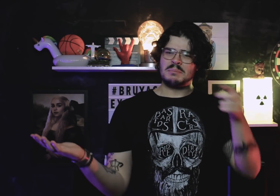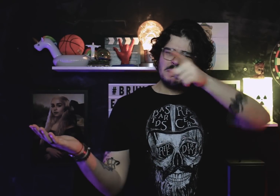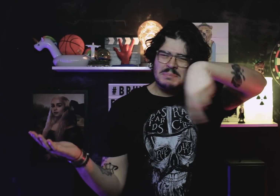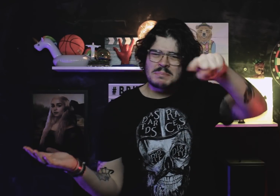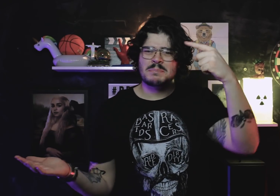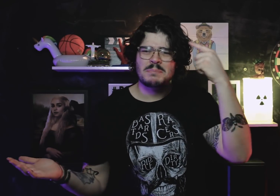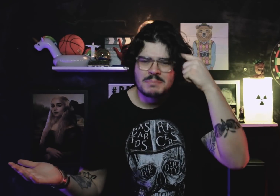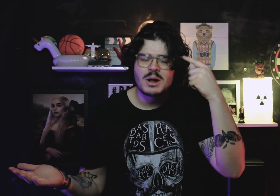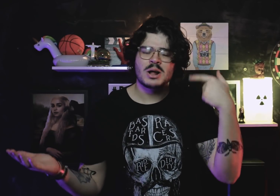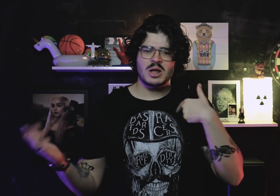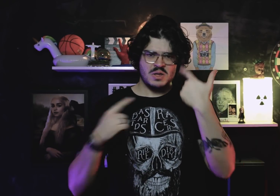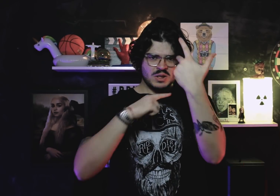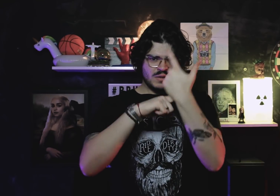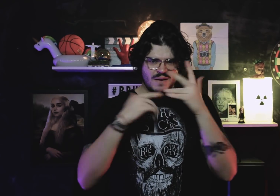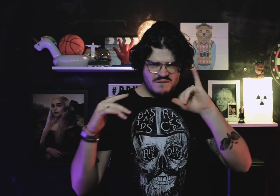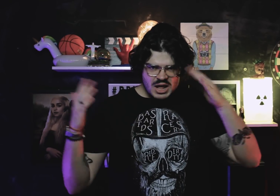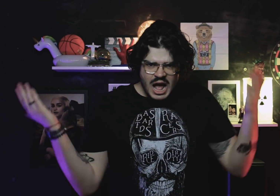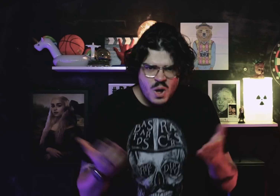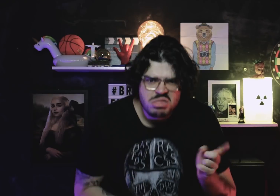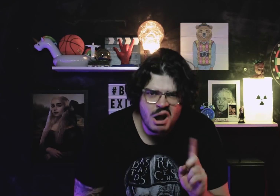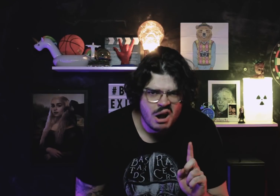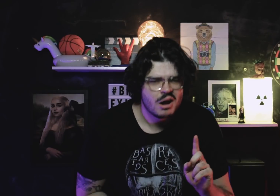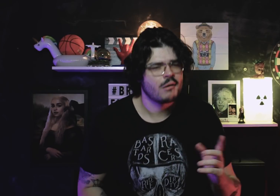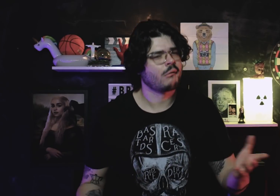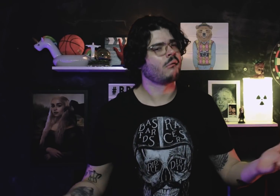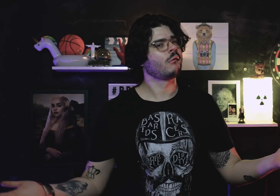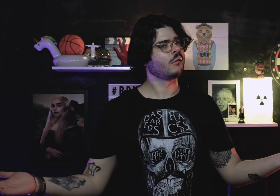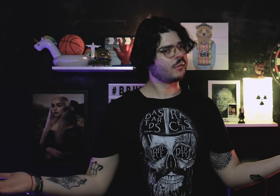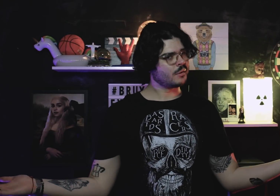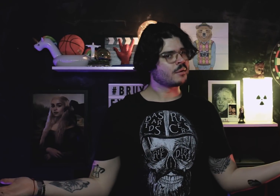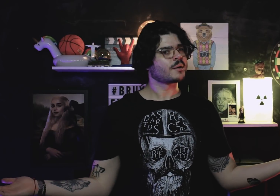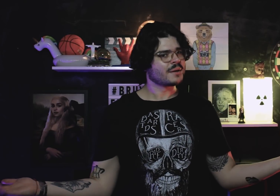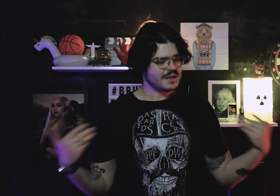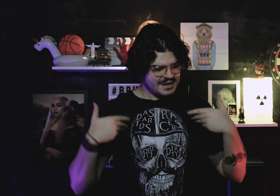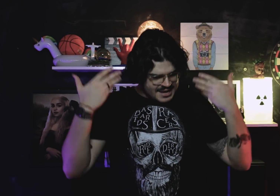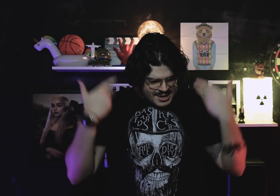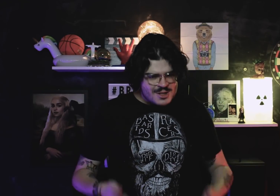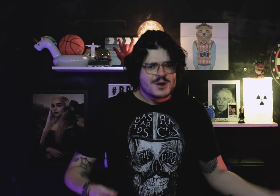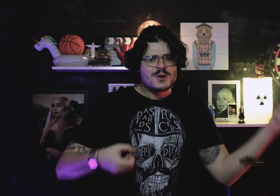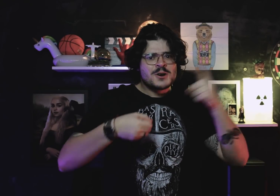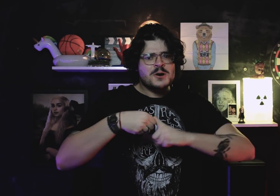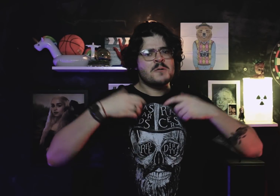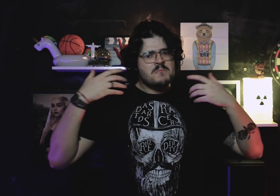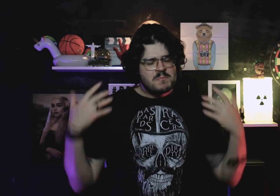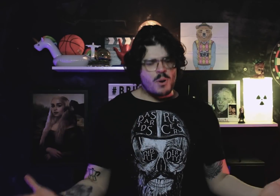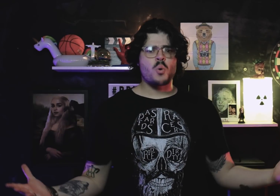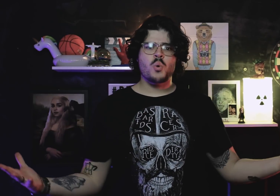Did you think I wasn't going to record today? I'm back, damn it!